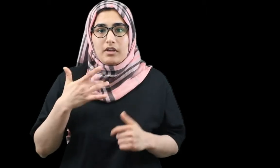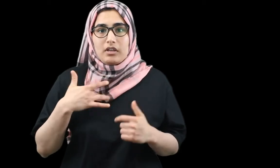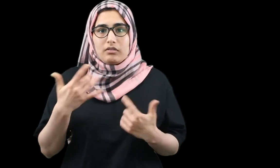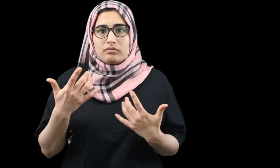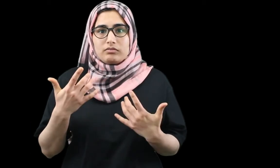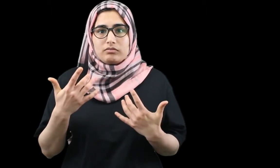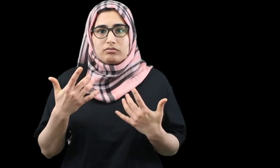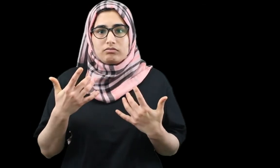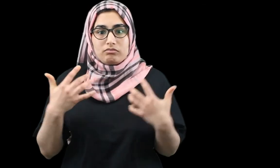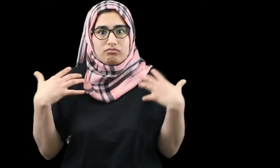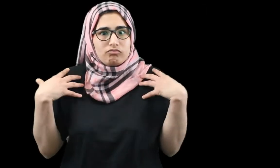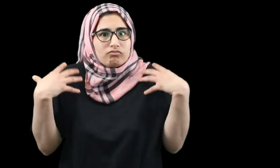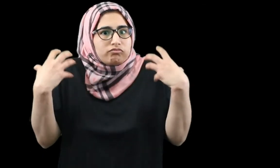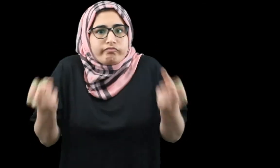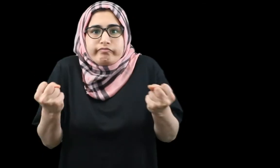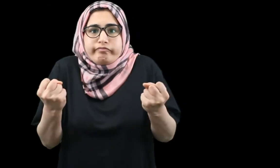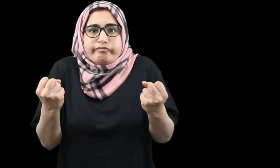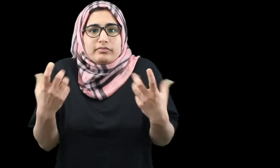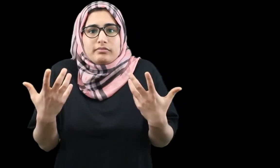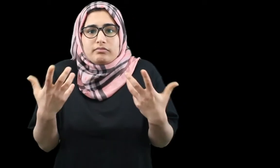Now that I am in Canada, now I feel confident!